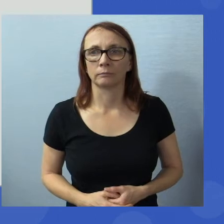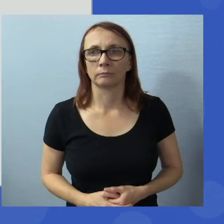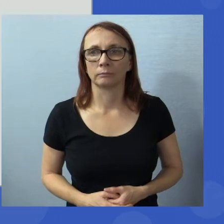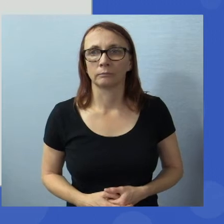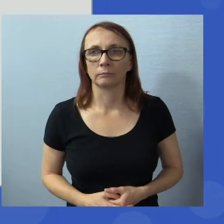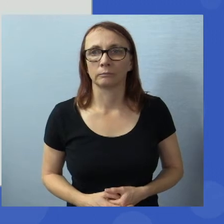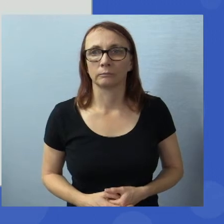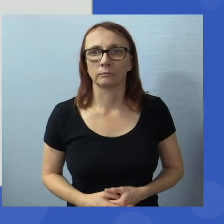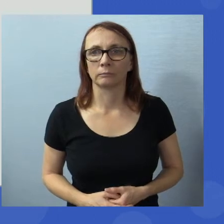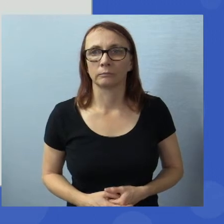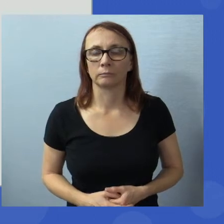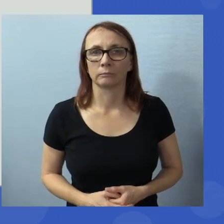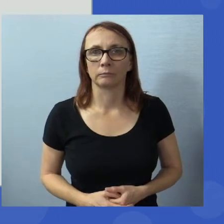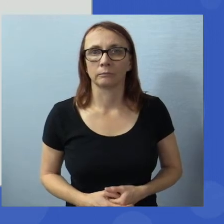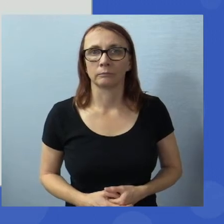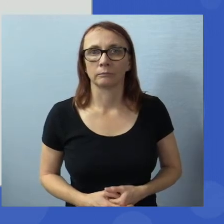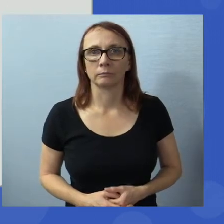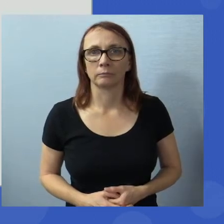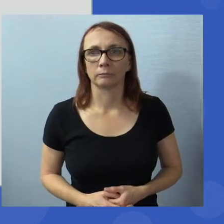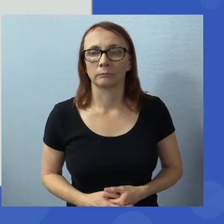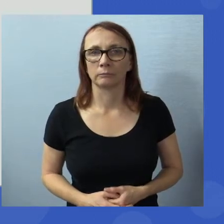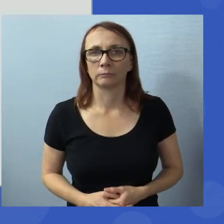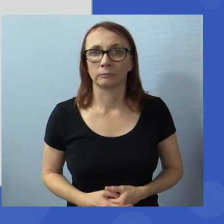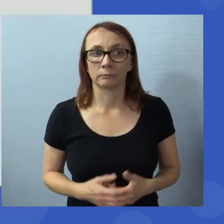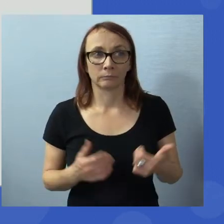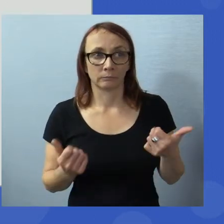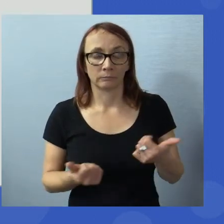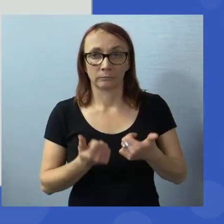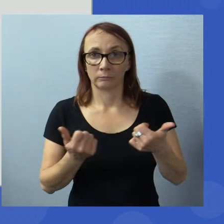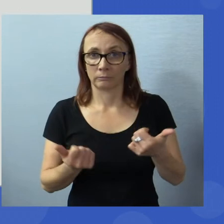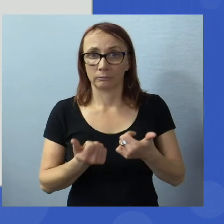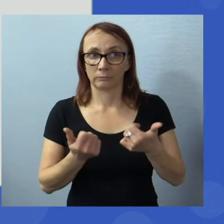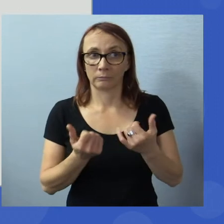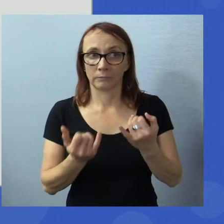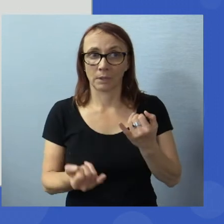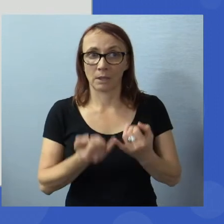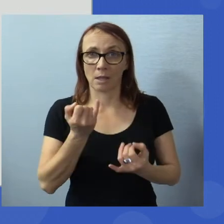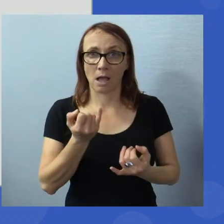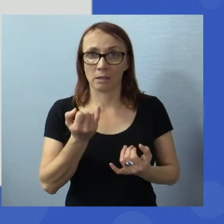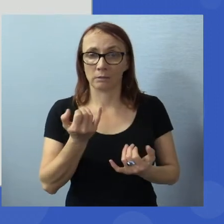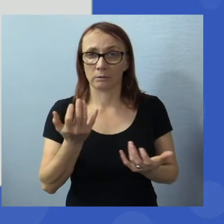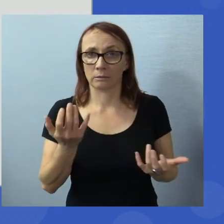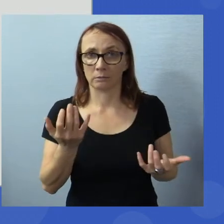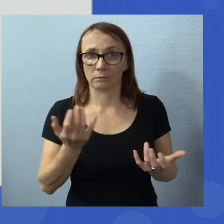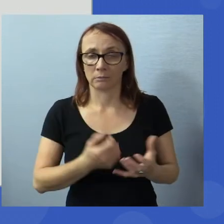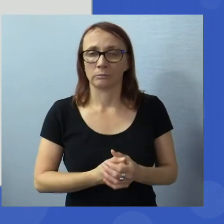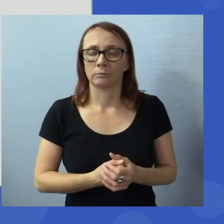okay if anybody could vote a needle or make any last okay well close that one